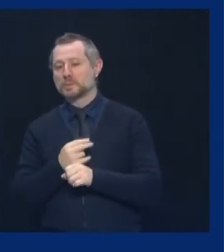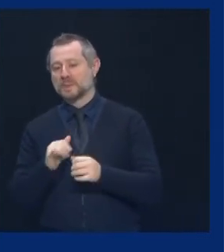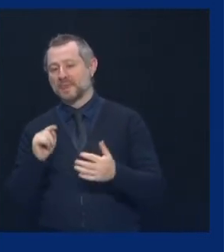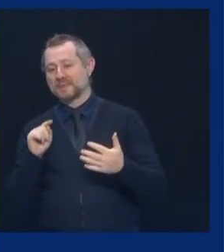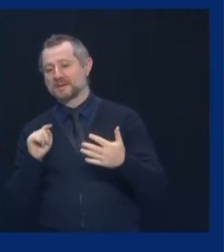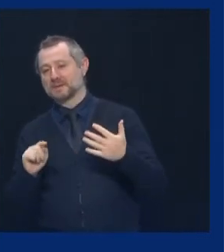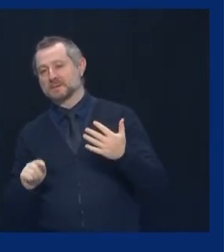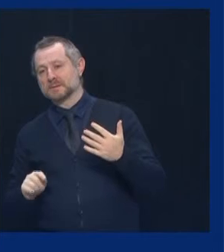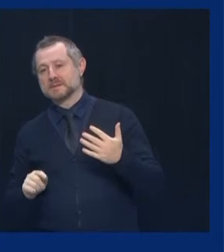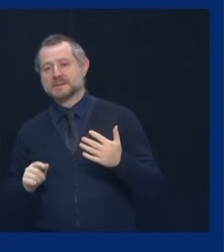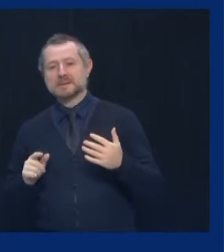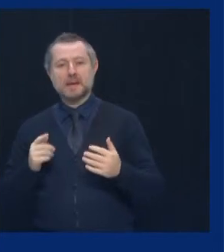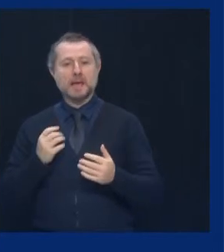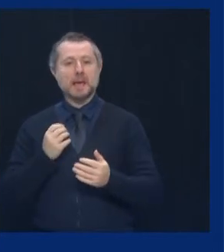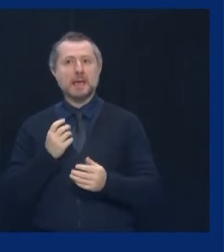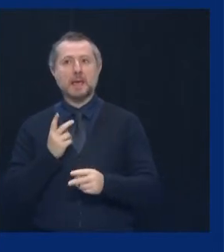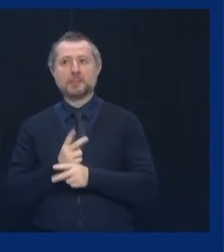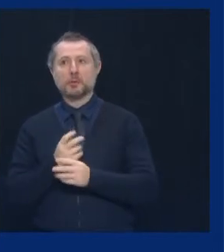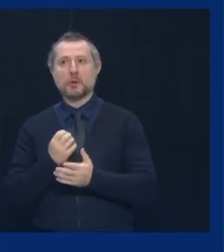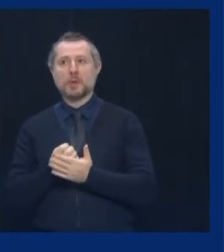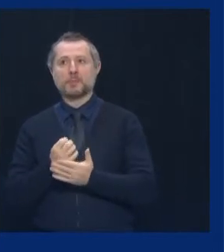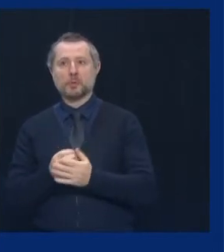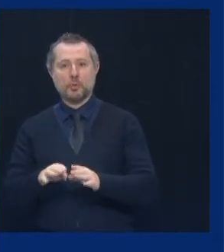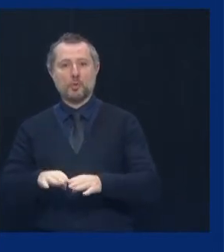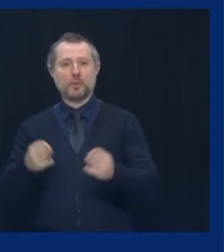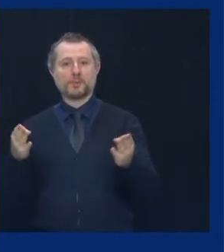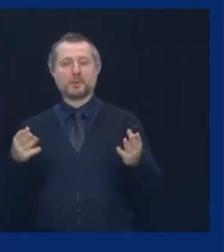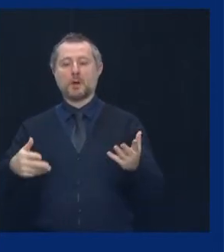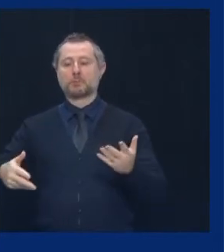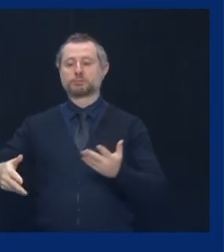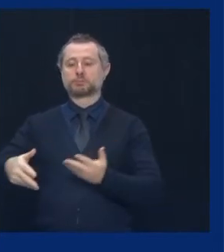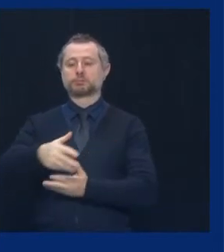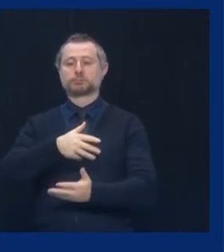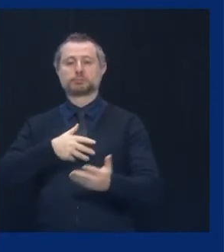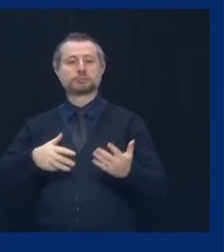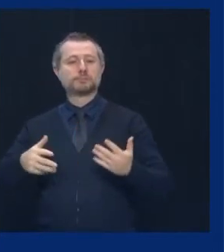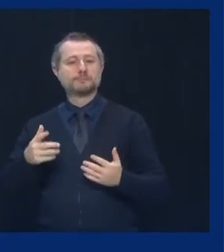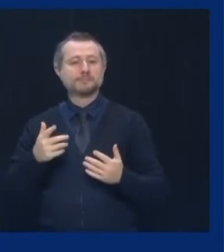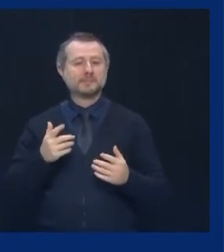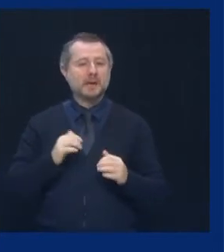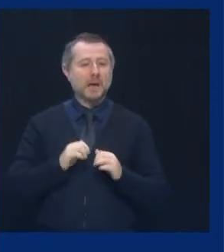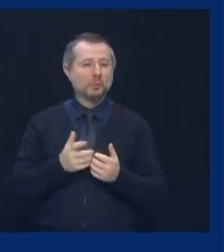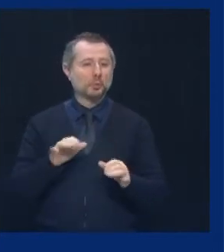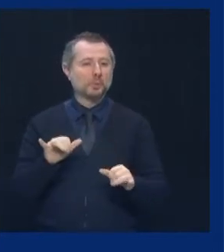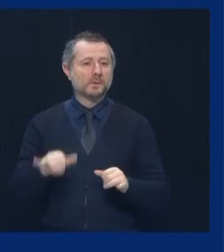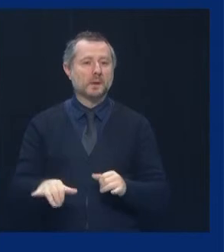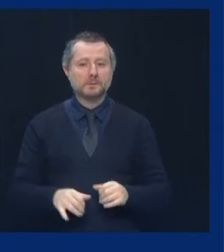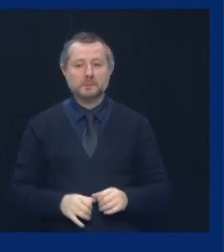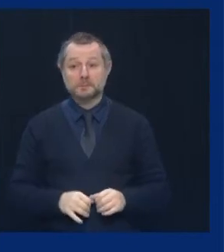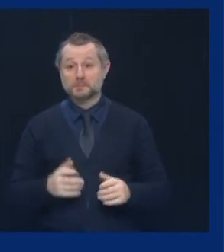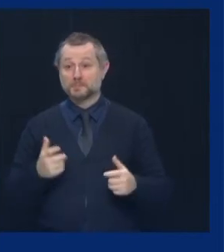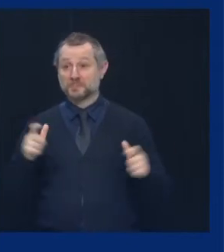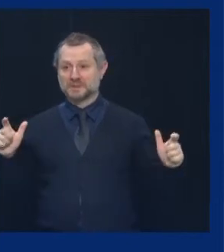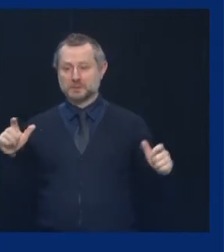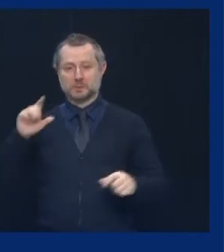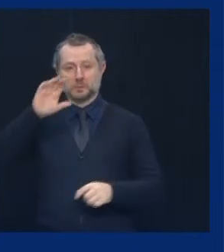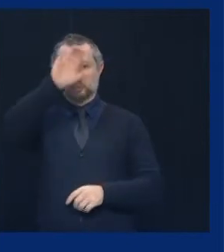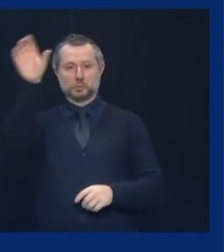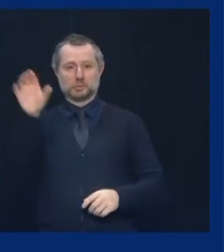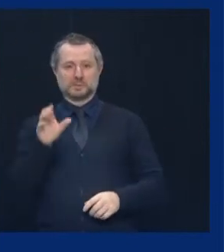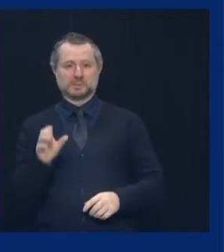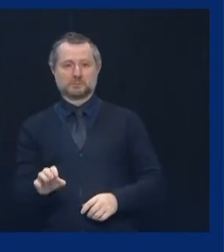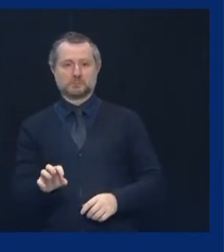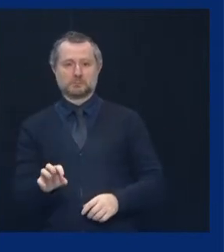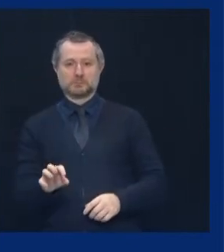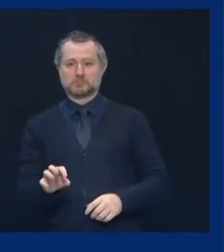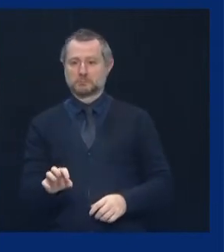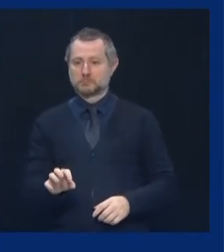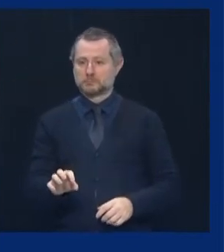HOW DO YOU USE THOSE AS TOOLS TO